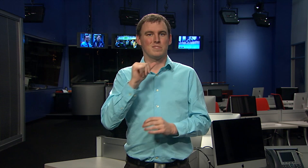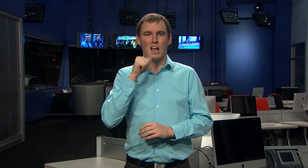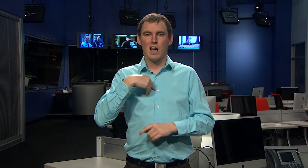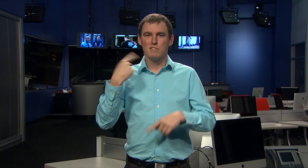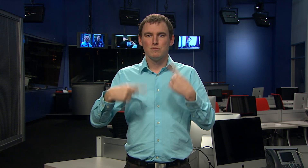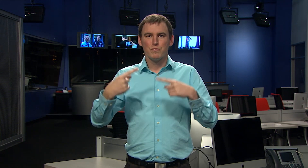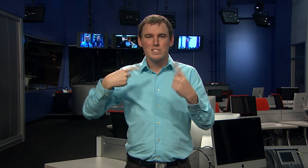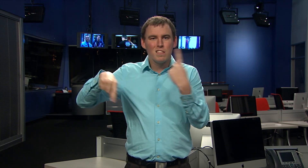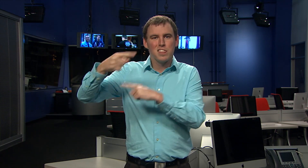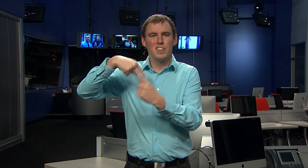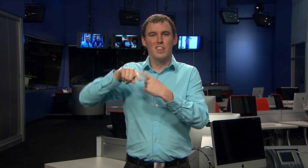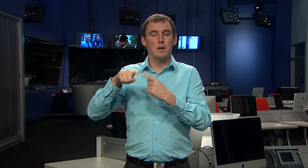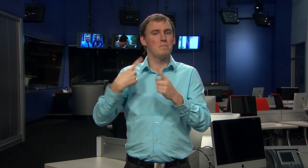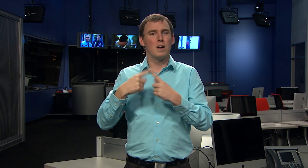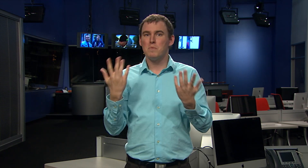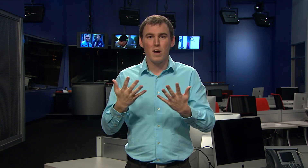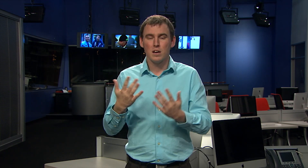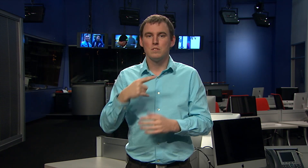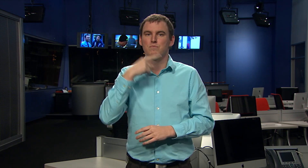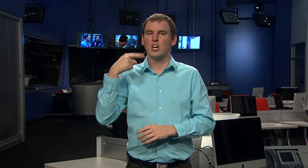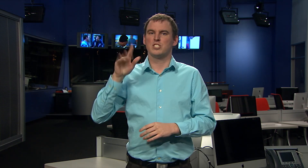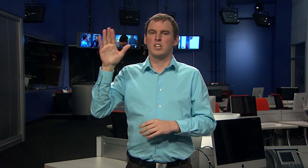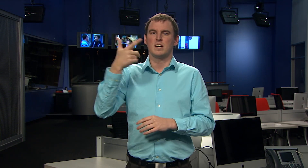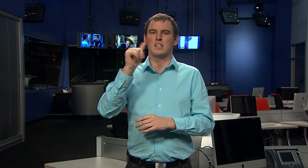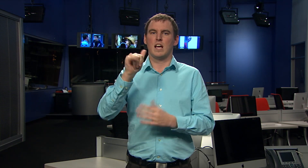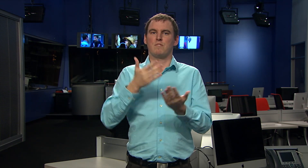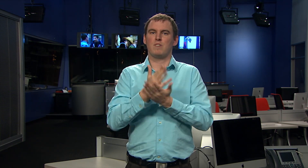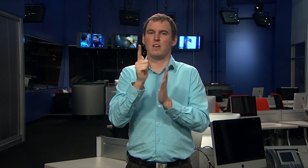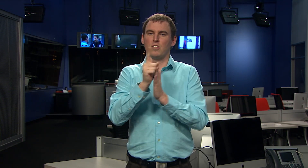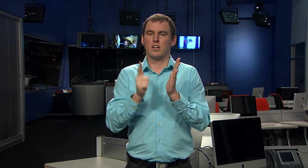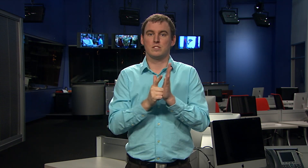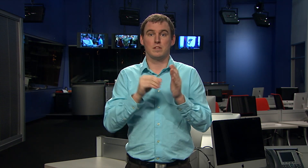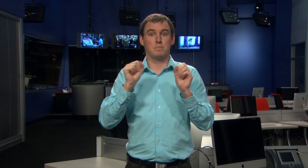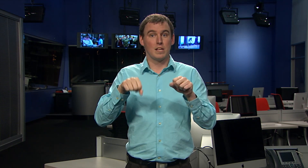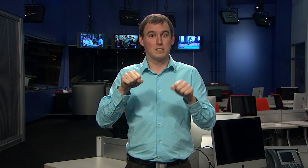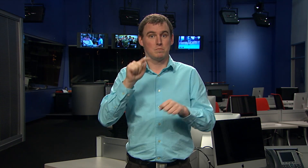THE OLYMPICS HAVE NOT GOTTEN OFF TO A GREAT START. CONTROVERSY OVER RUSSIA'S GAY RIGHTS